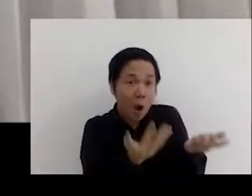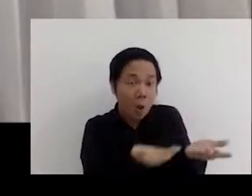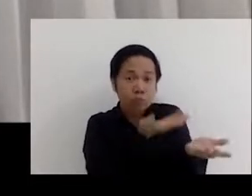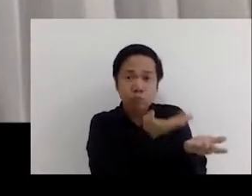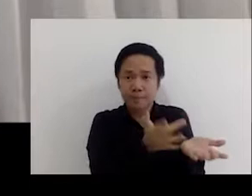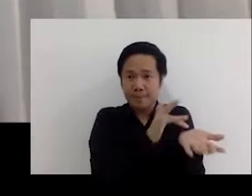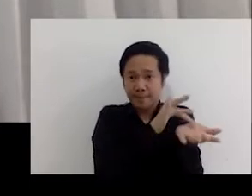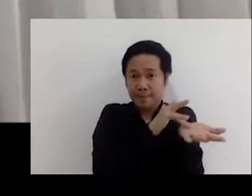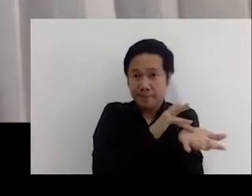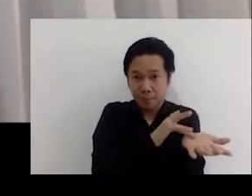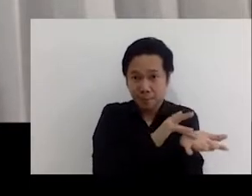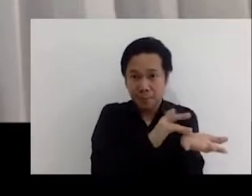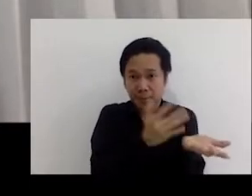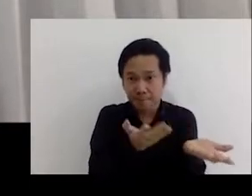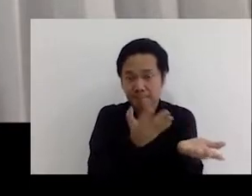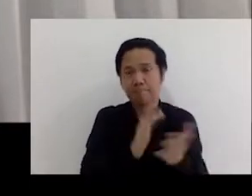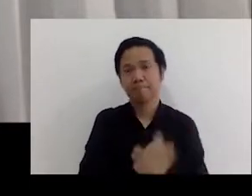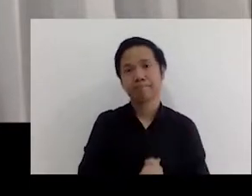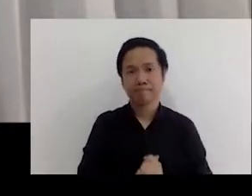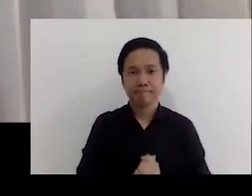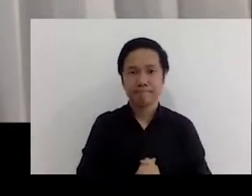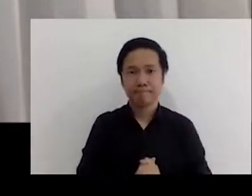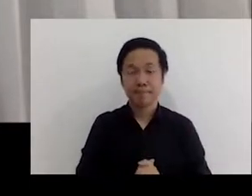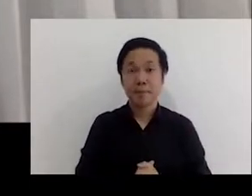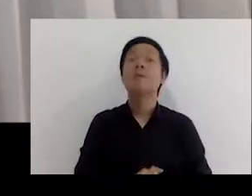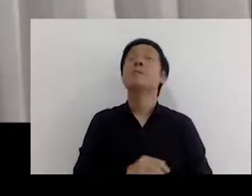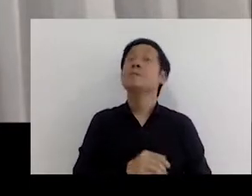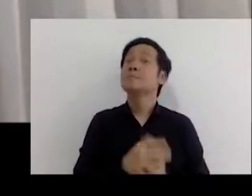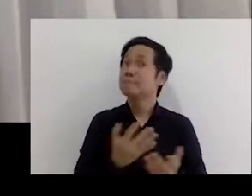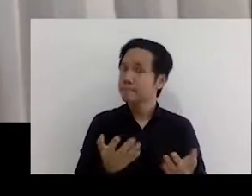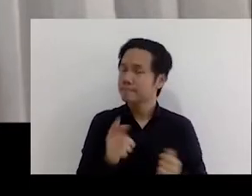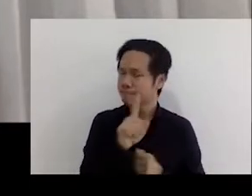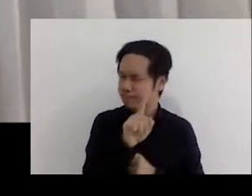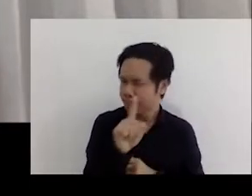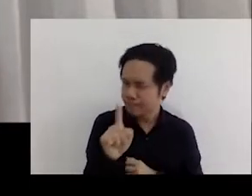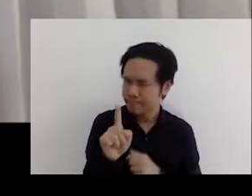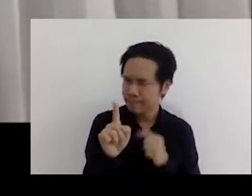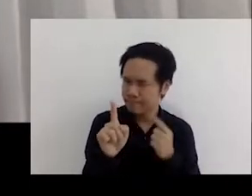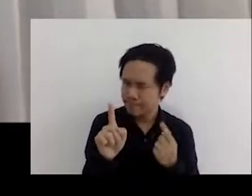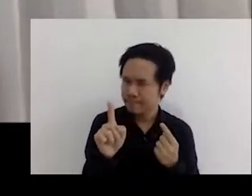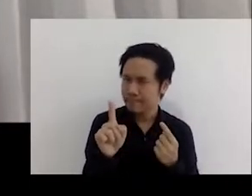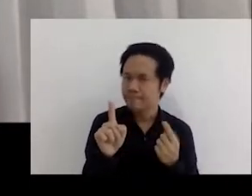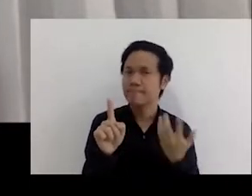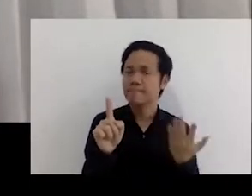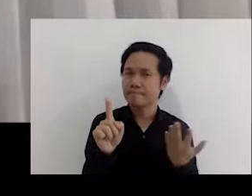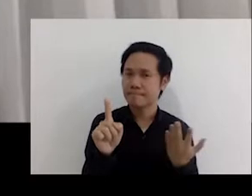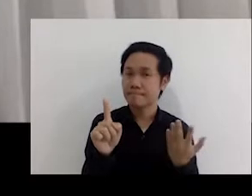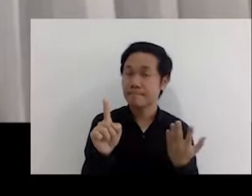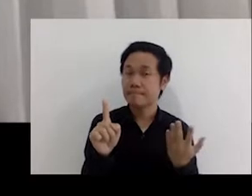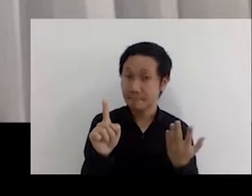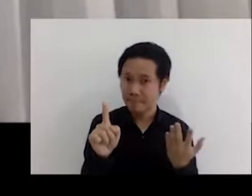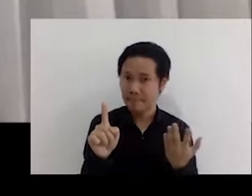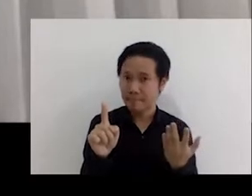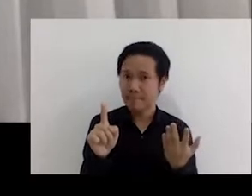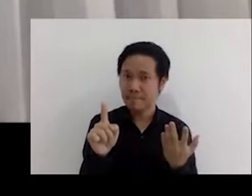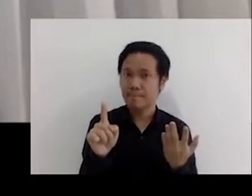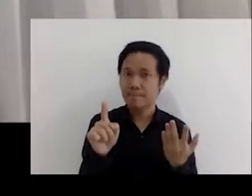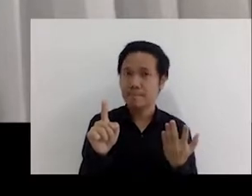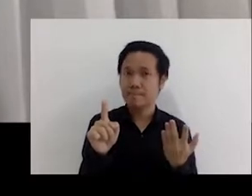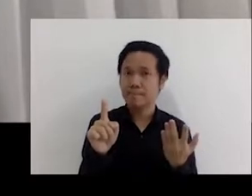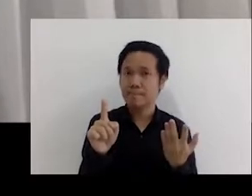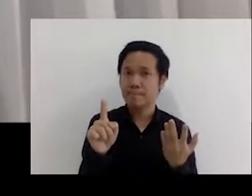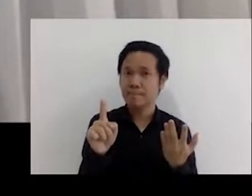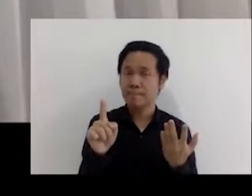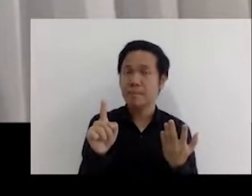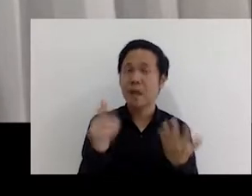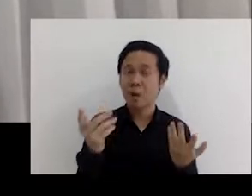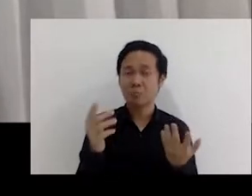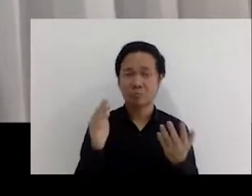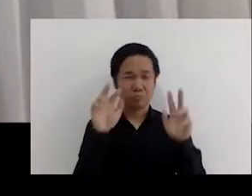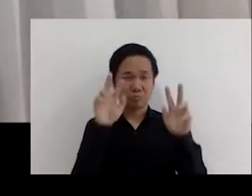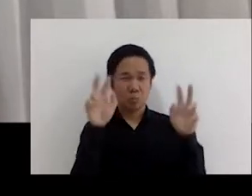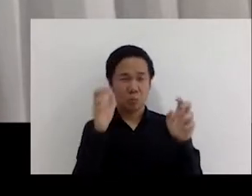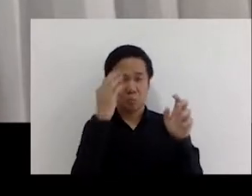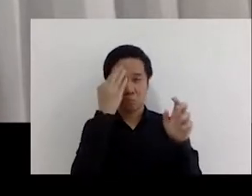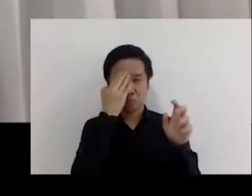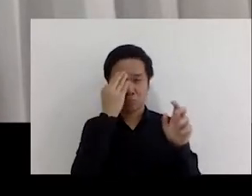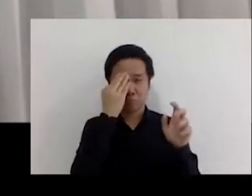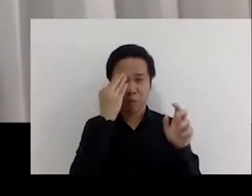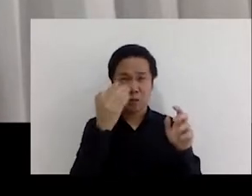But at the same time, we thought the topic of quarantine,